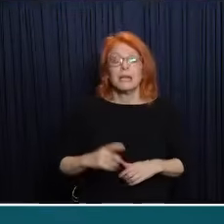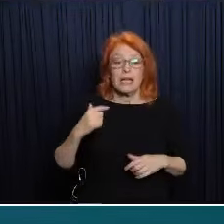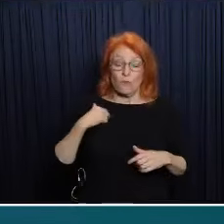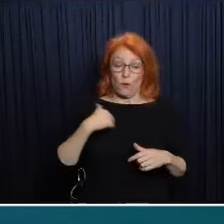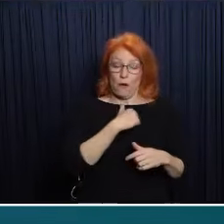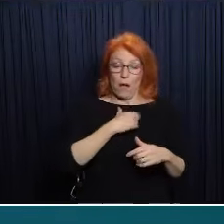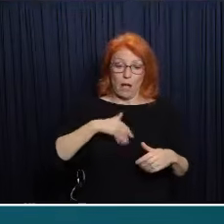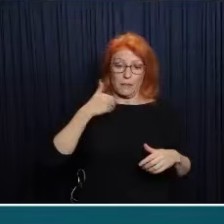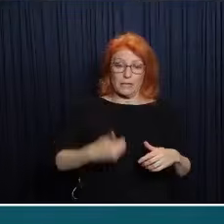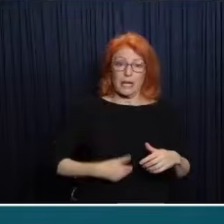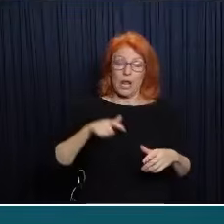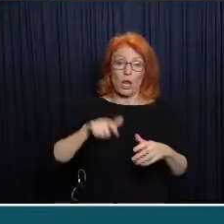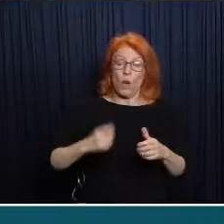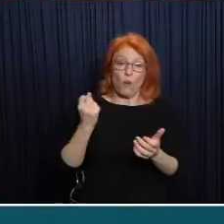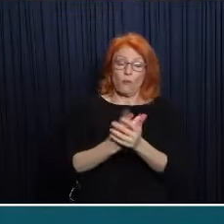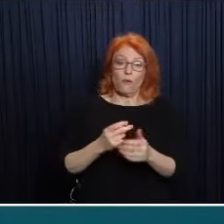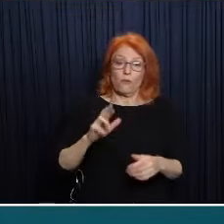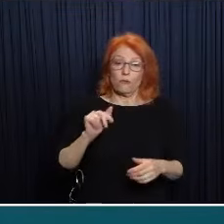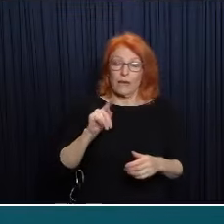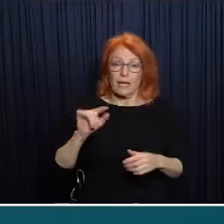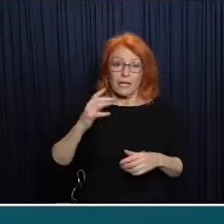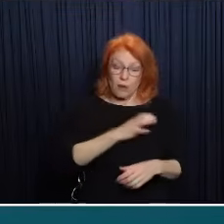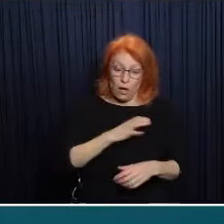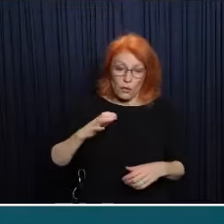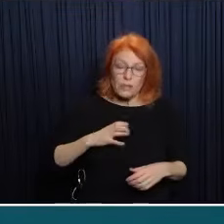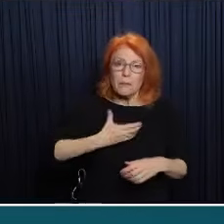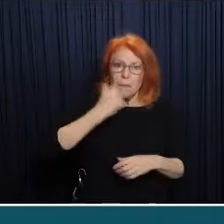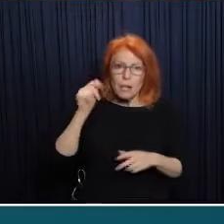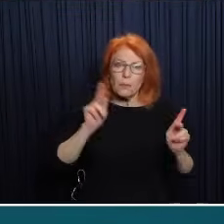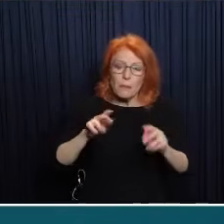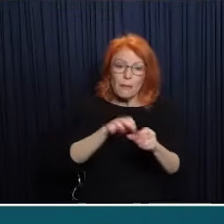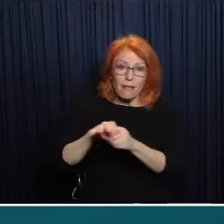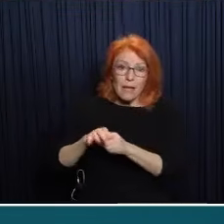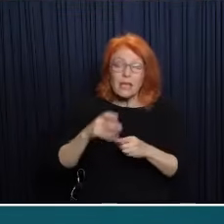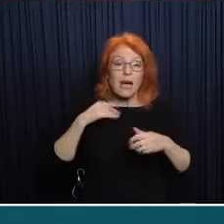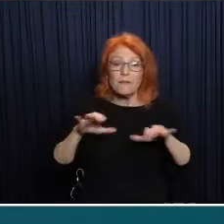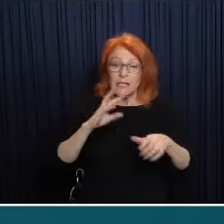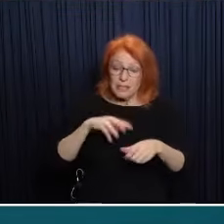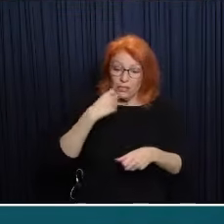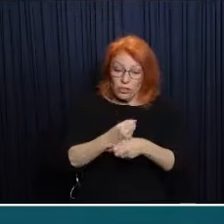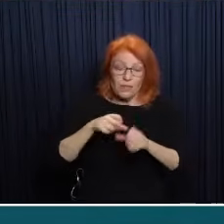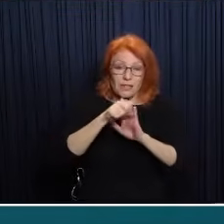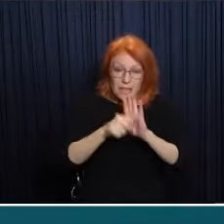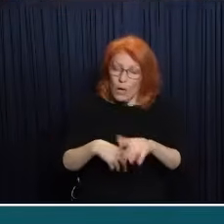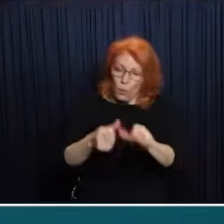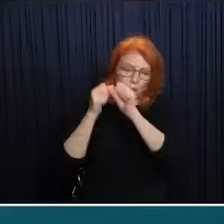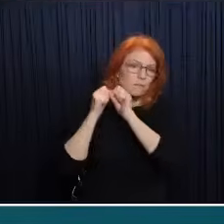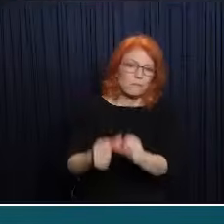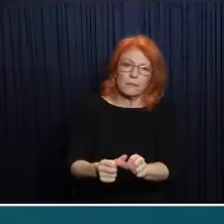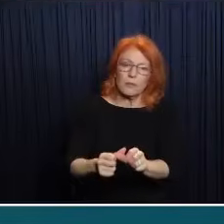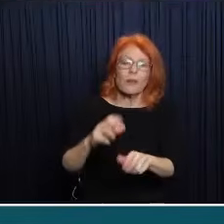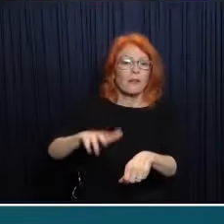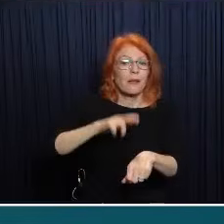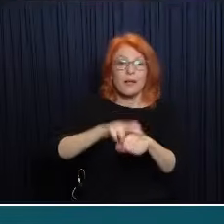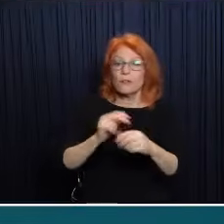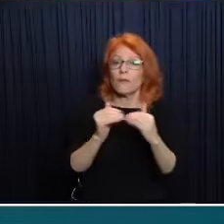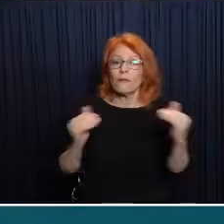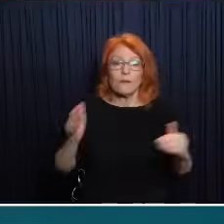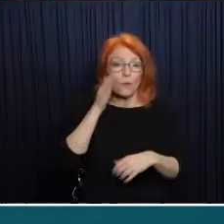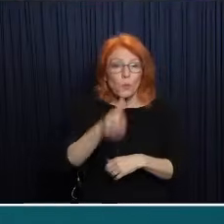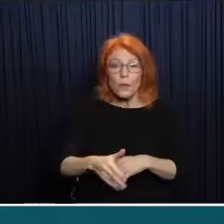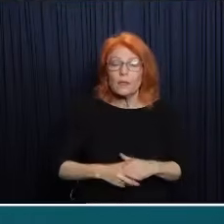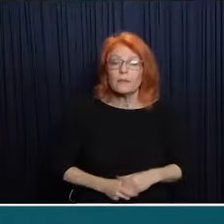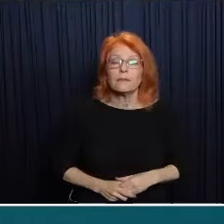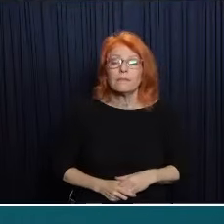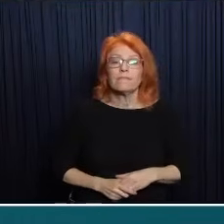AND DO WHAT IS RIGHT.